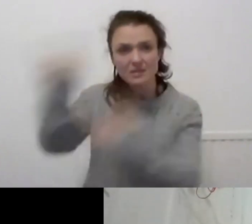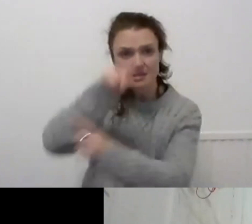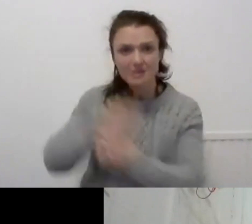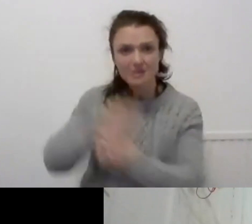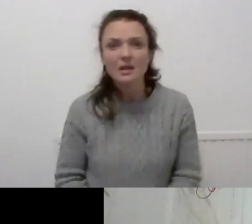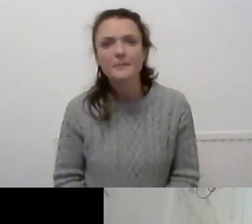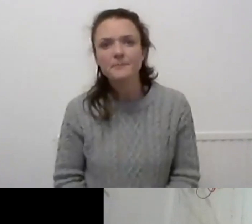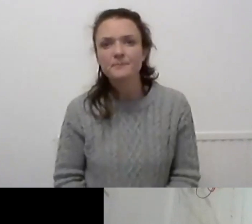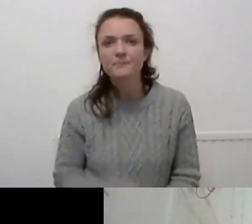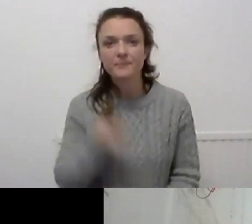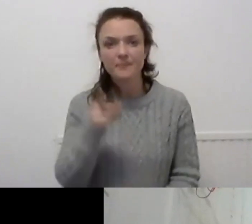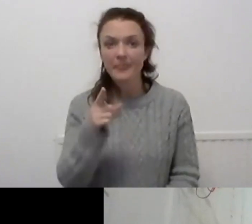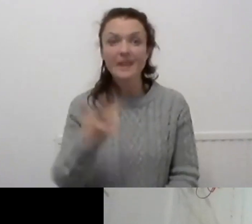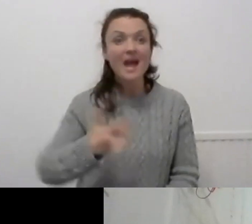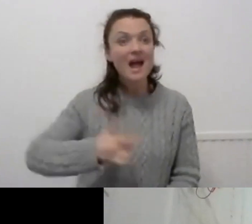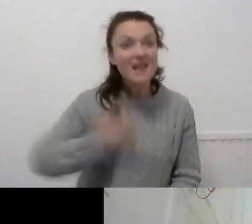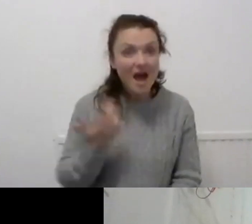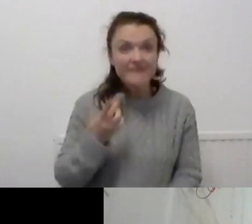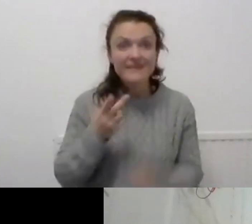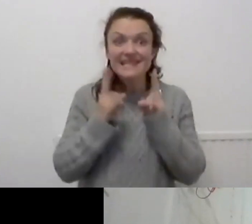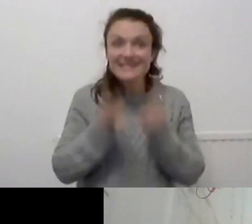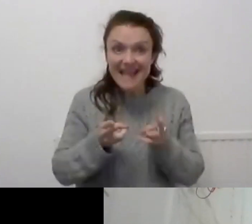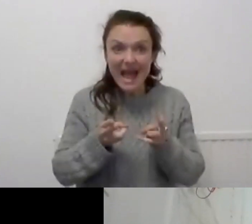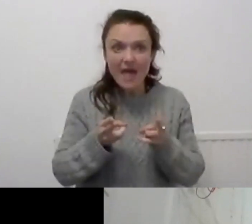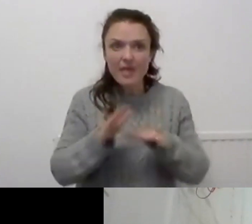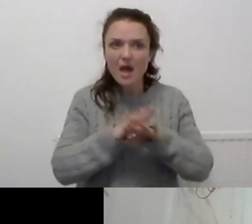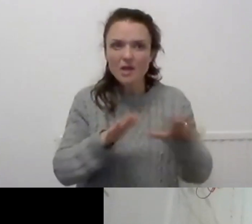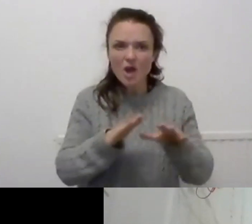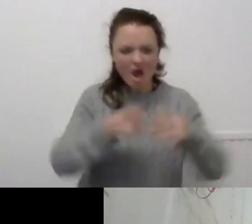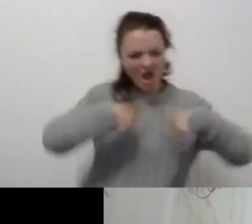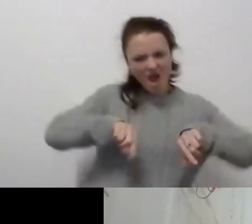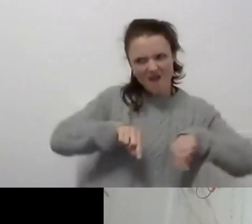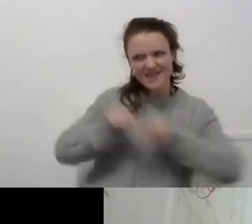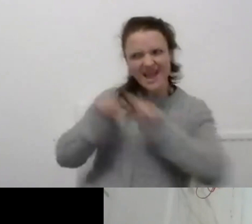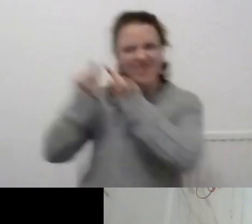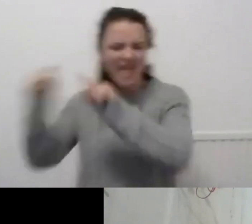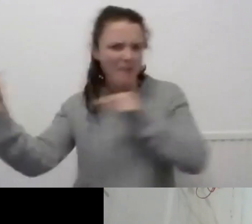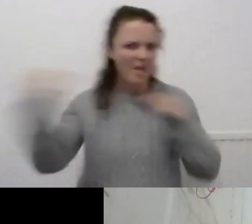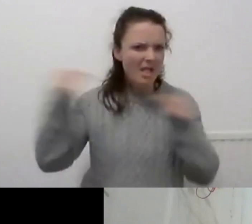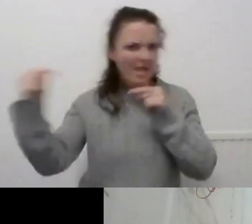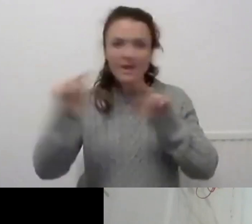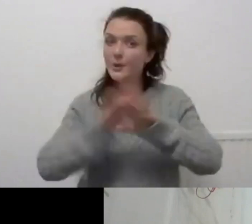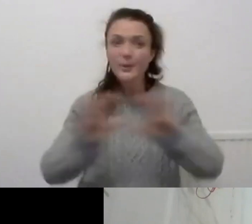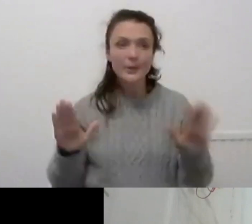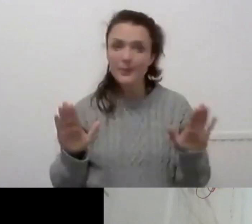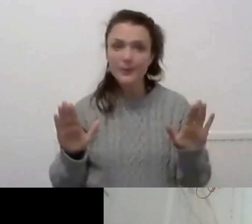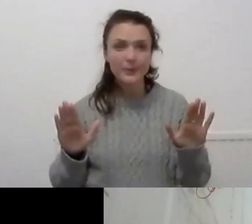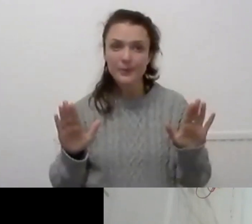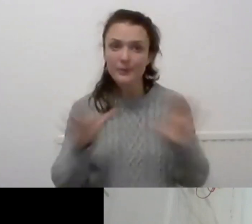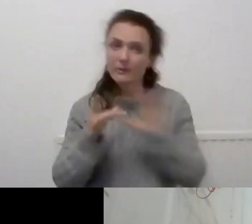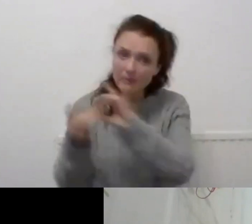us. And then from the vaccine point of view, is there anything in there that means that Muslims or